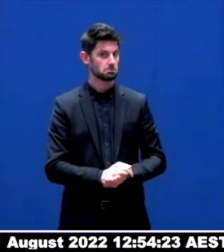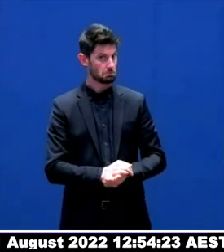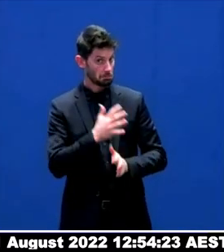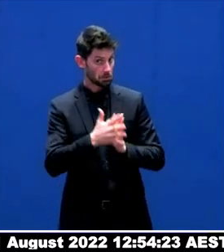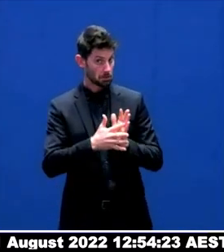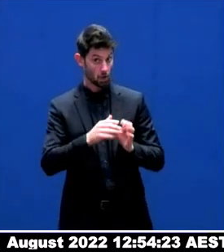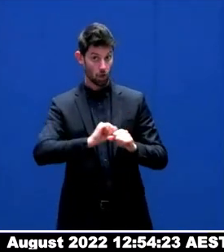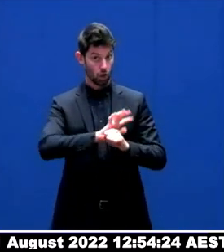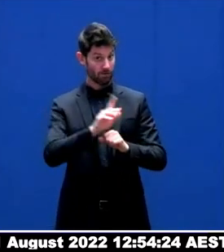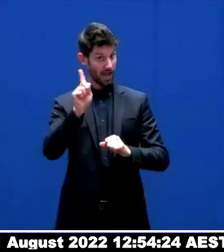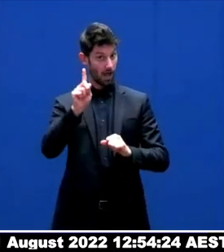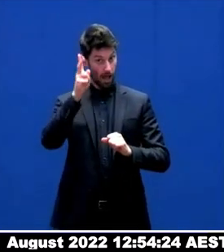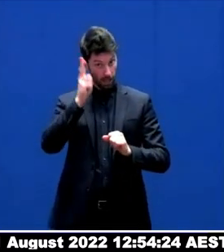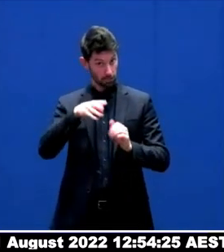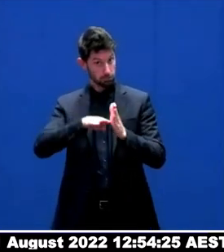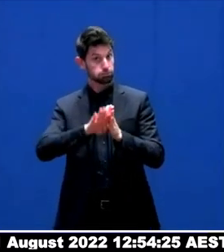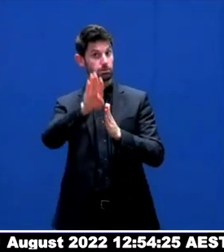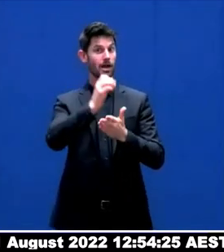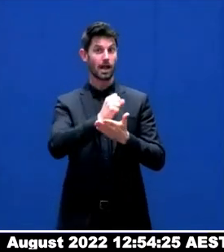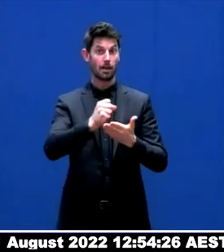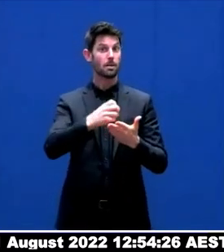You wouldn't still be operating under pandemic situations now.